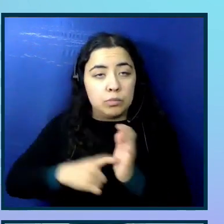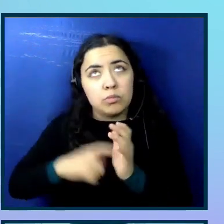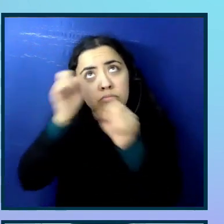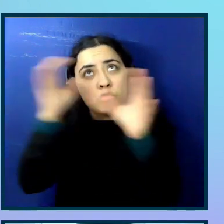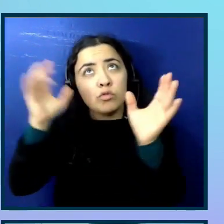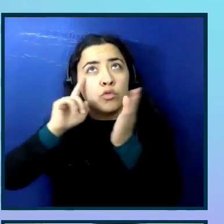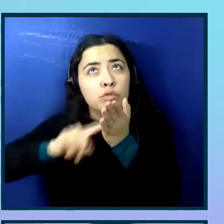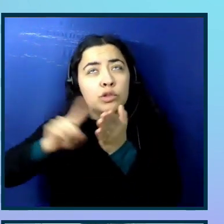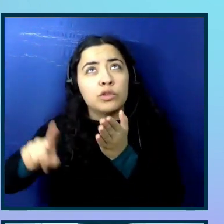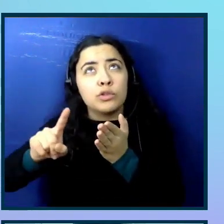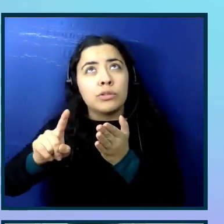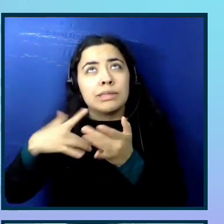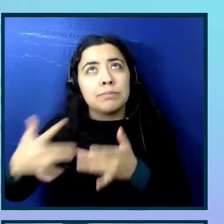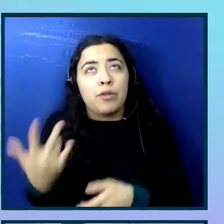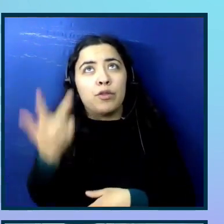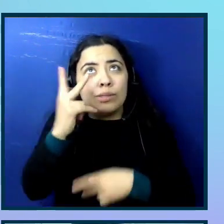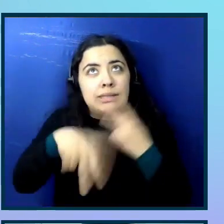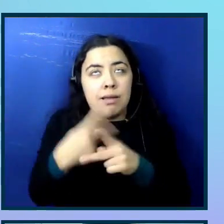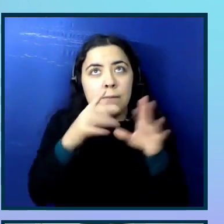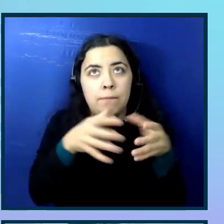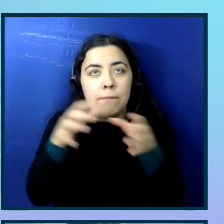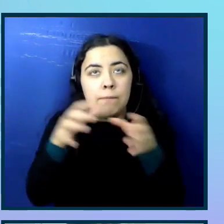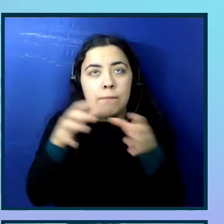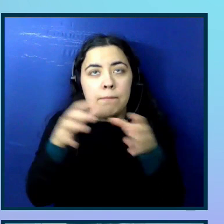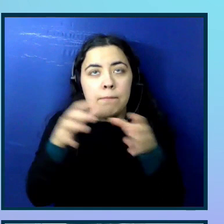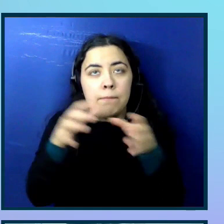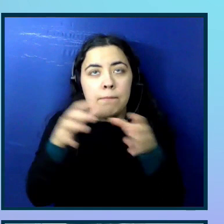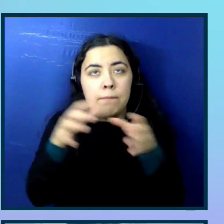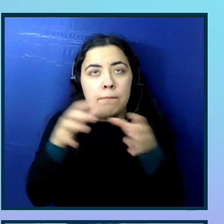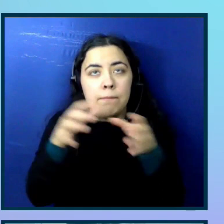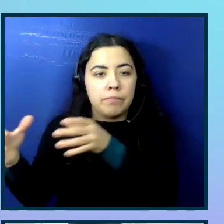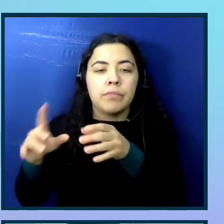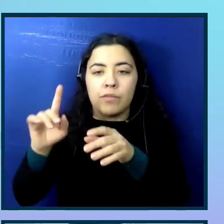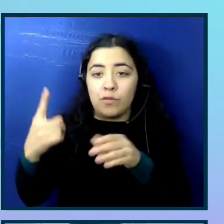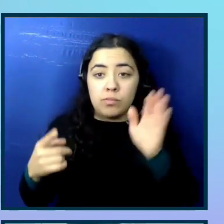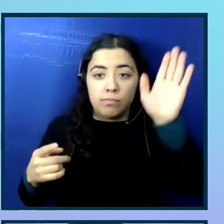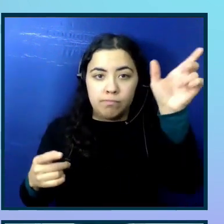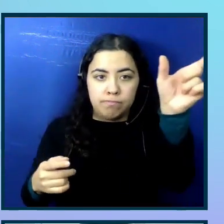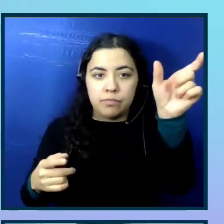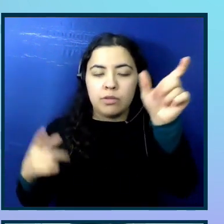in three types generative, which is really early in the process of ideation